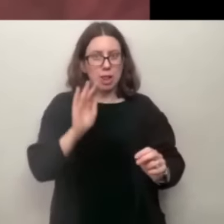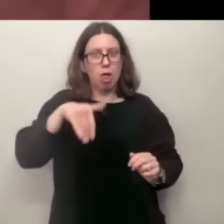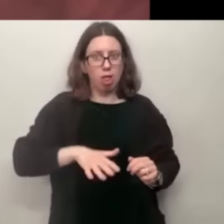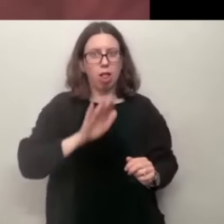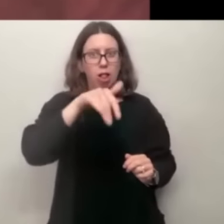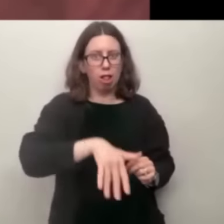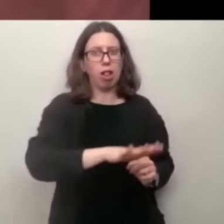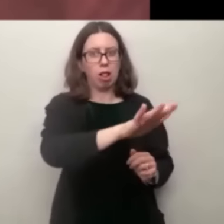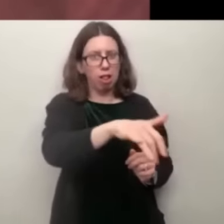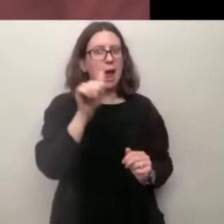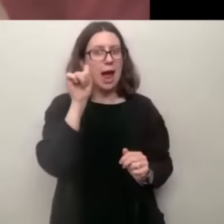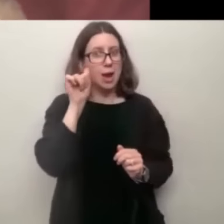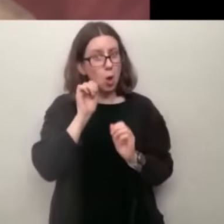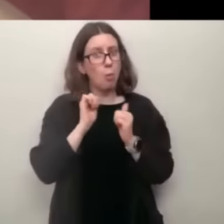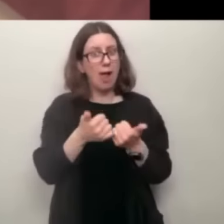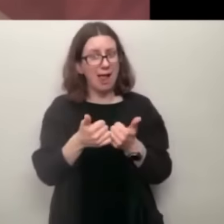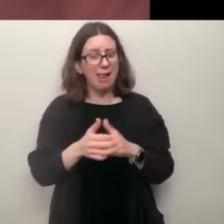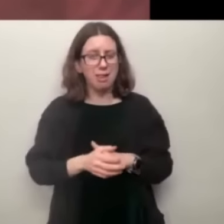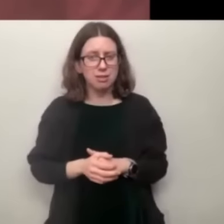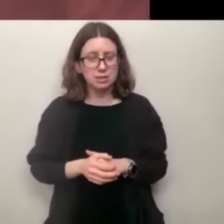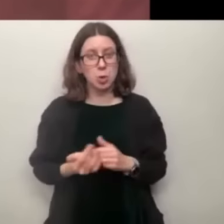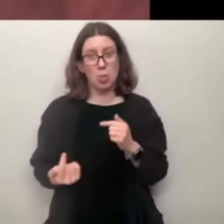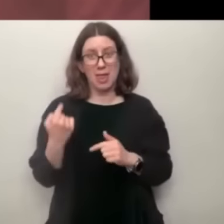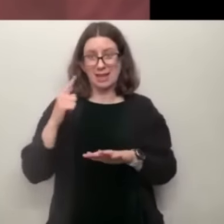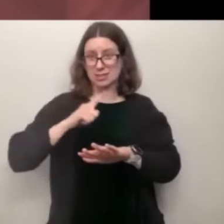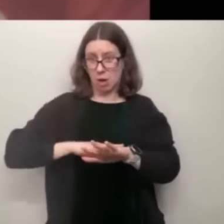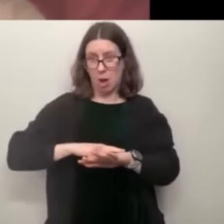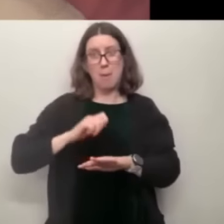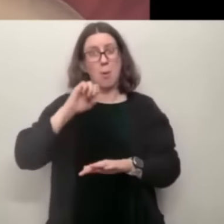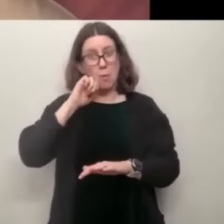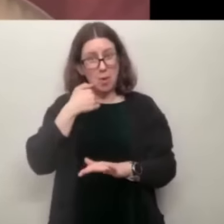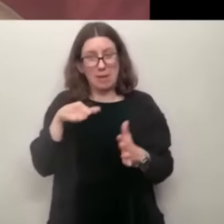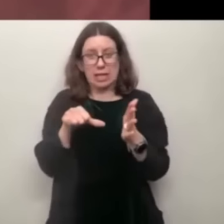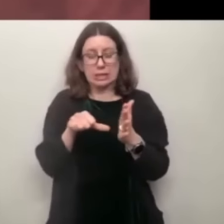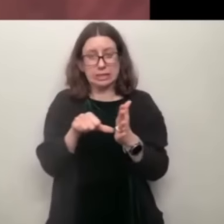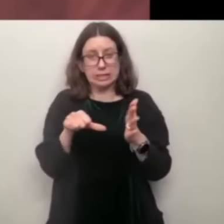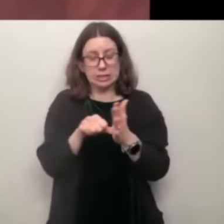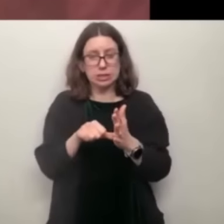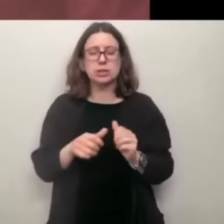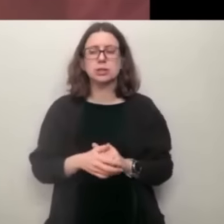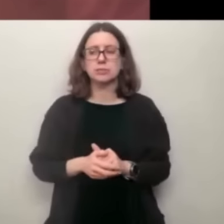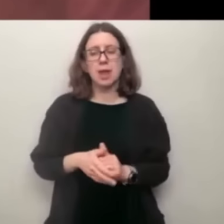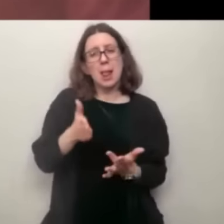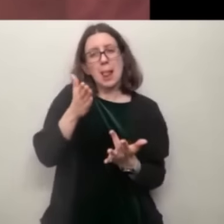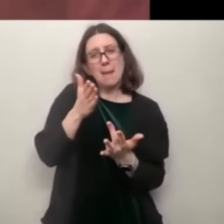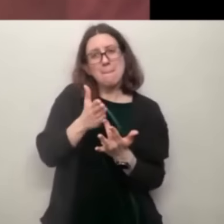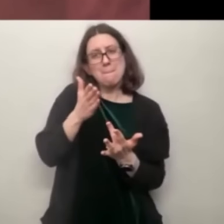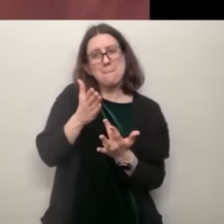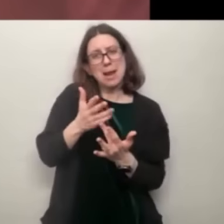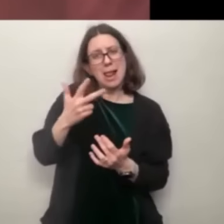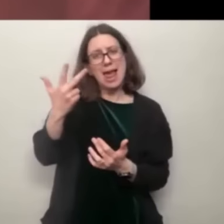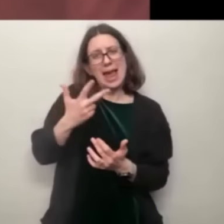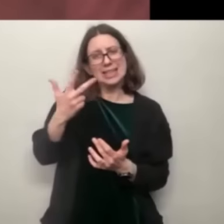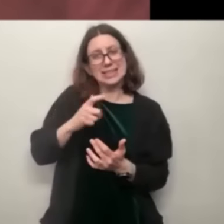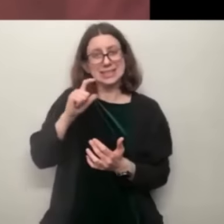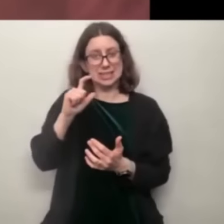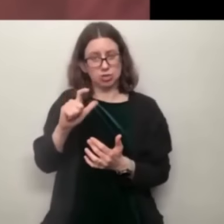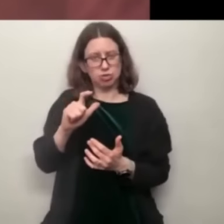Now, as I mentioned in the introduction, for some years in the middle part of the 18th century, there had been talk of a bridge across the river Severn,